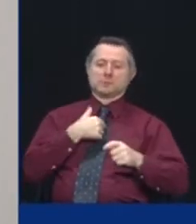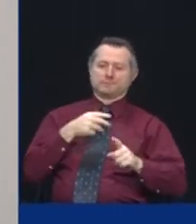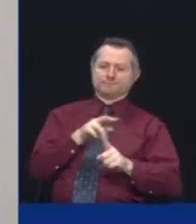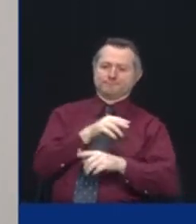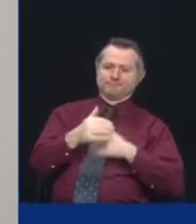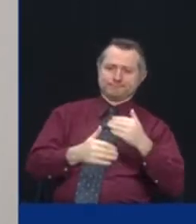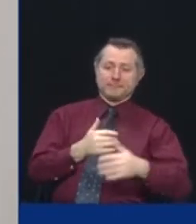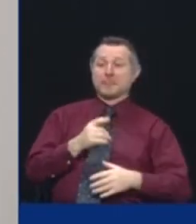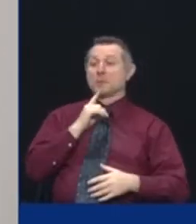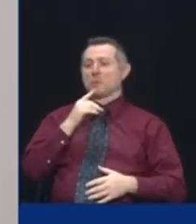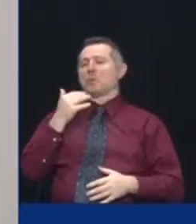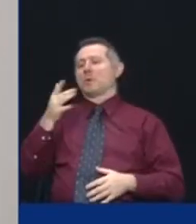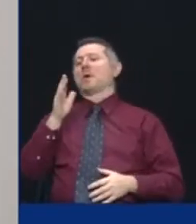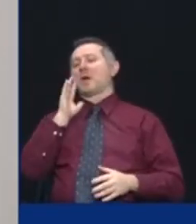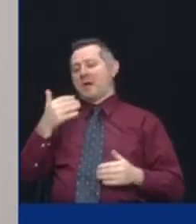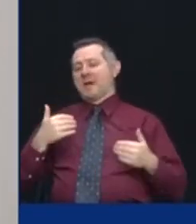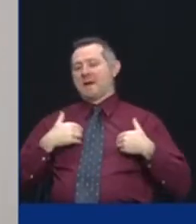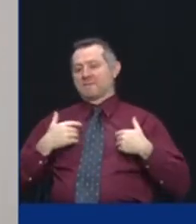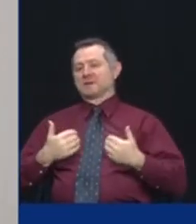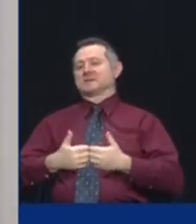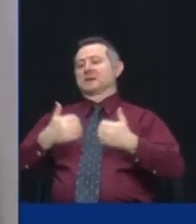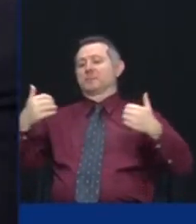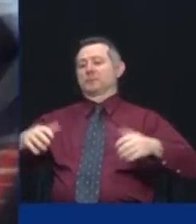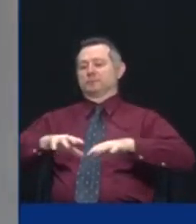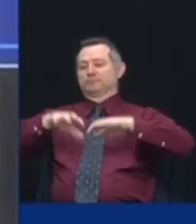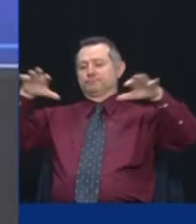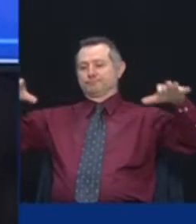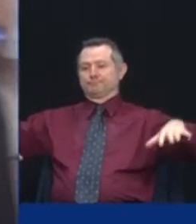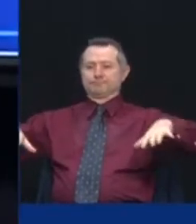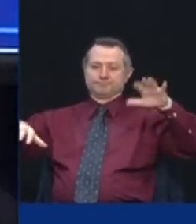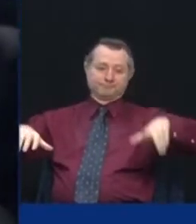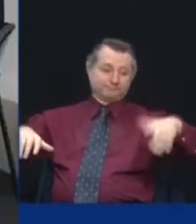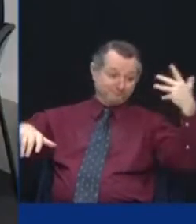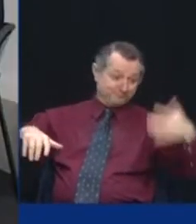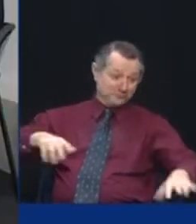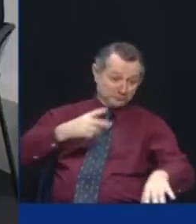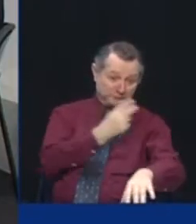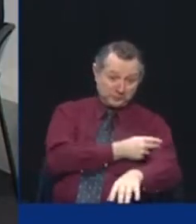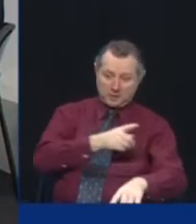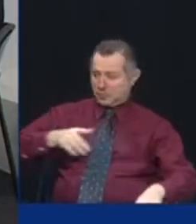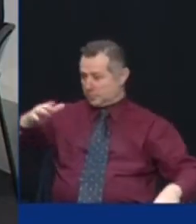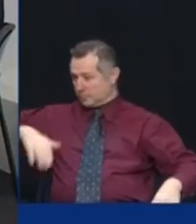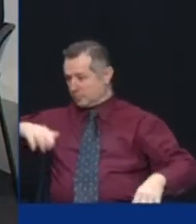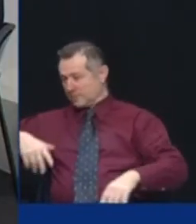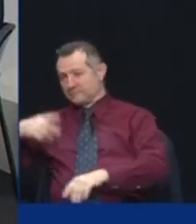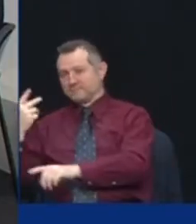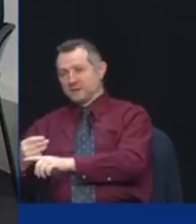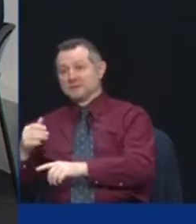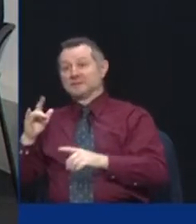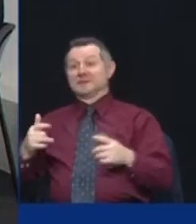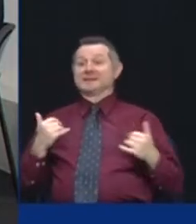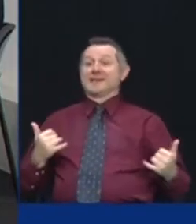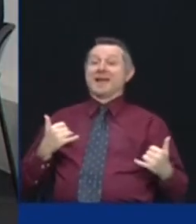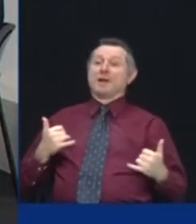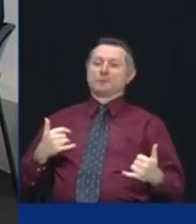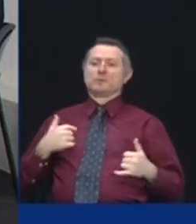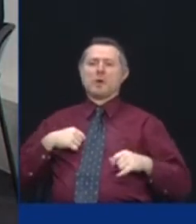AND DOUG BEHAR IS GOING TO RUN IT FROM OUR END. BUT THERE ARE GOING TO BE